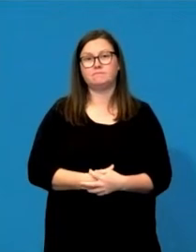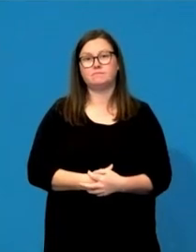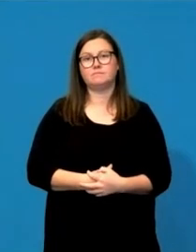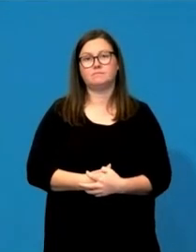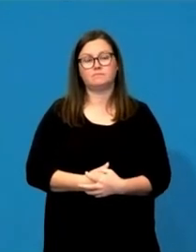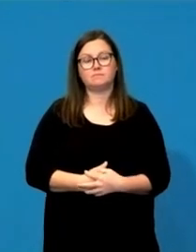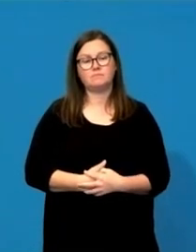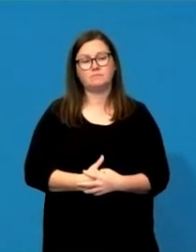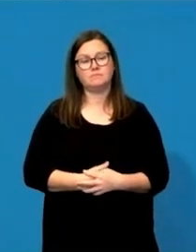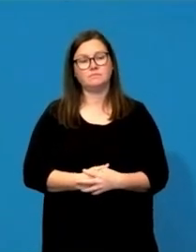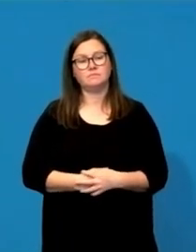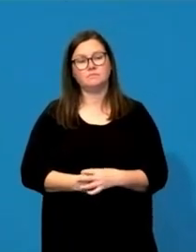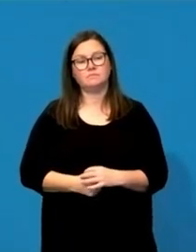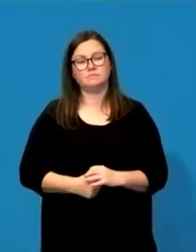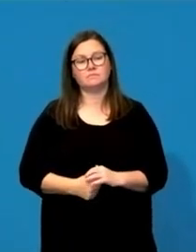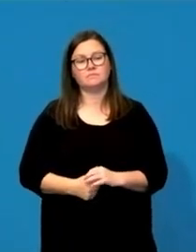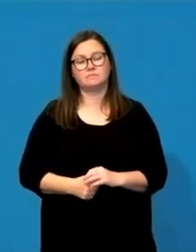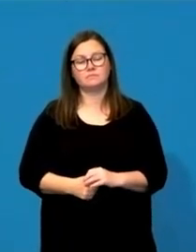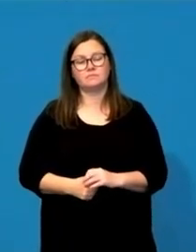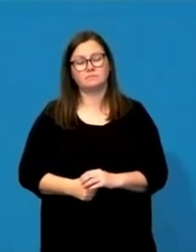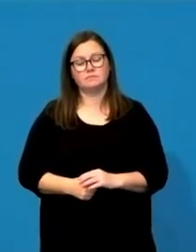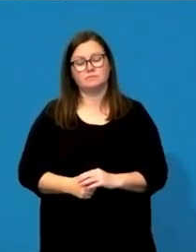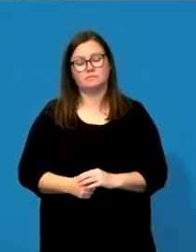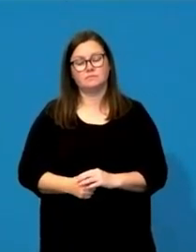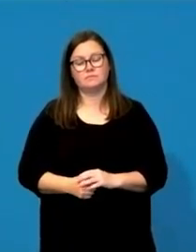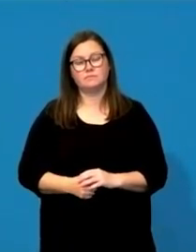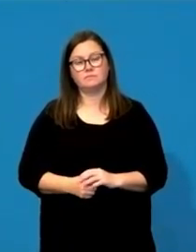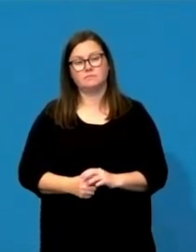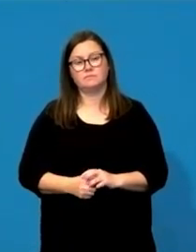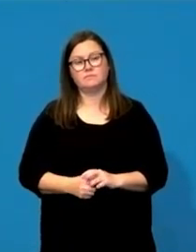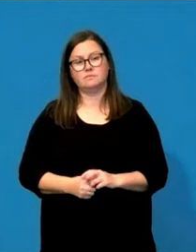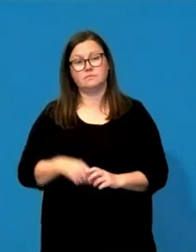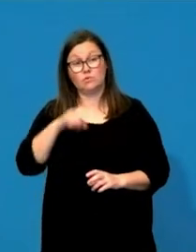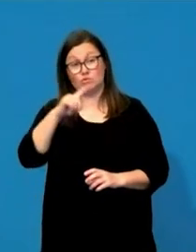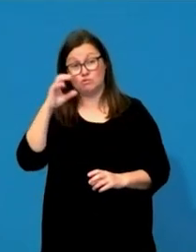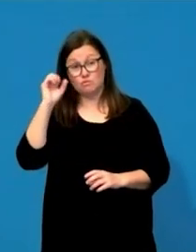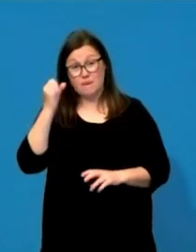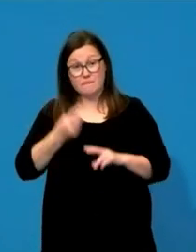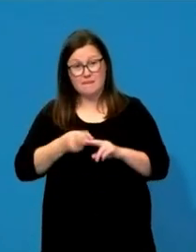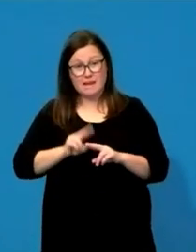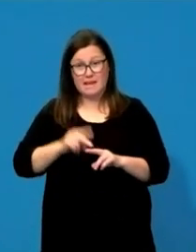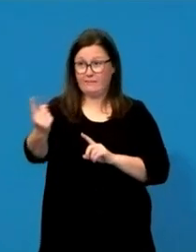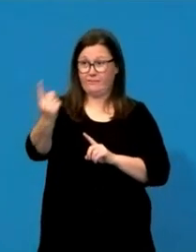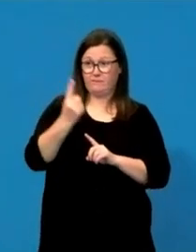yeah. MS TARRAGO: And do you remember whether it was a man or a woman that you sat